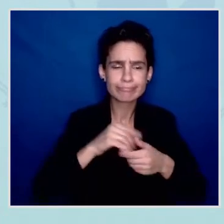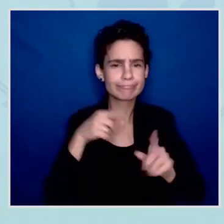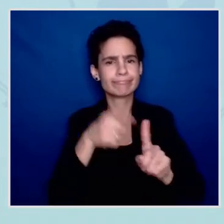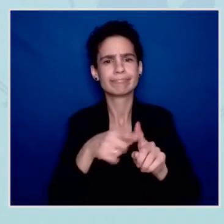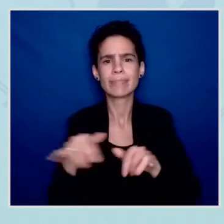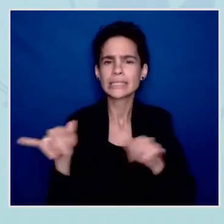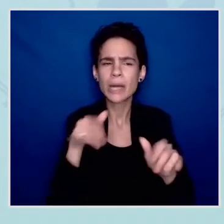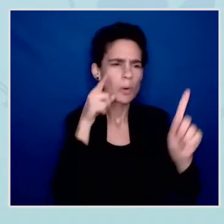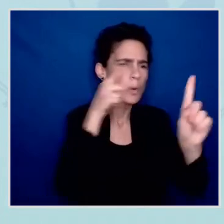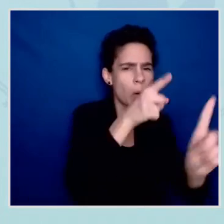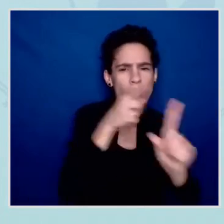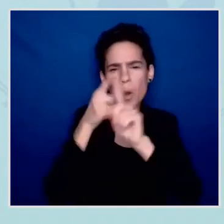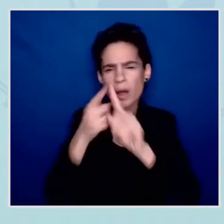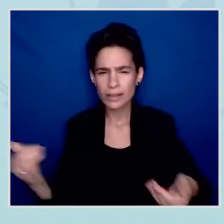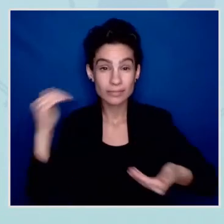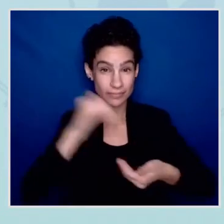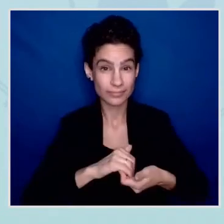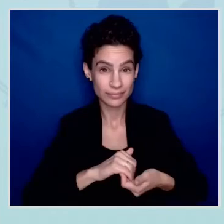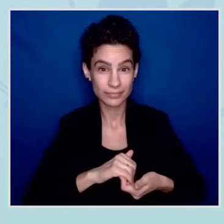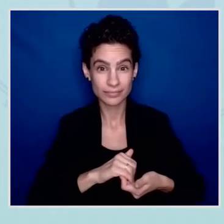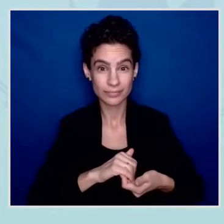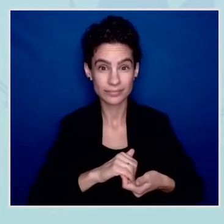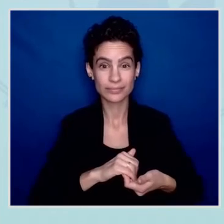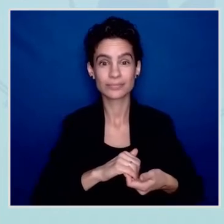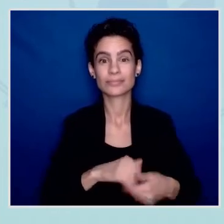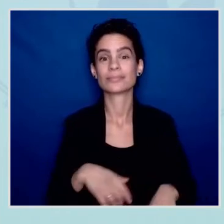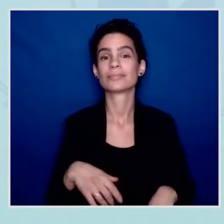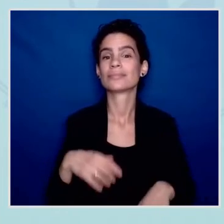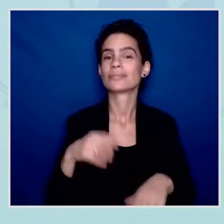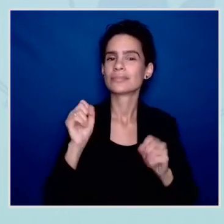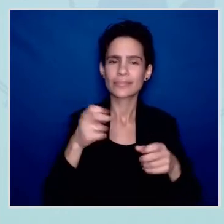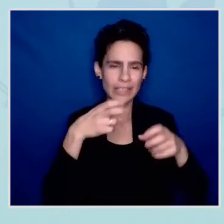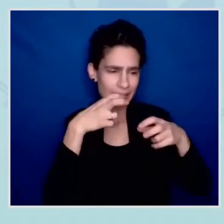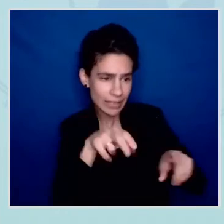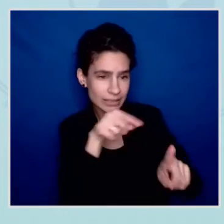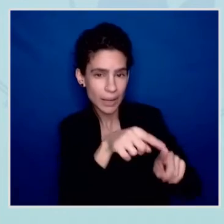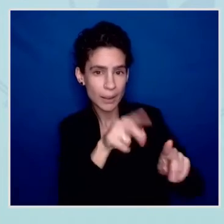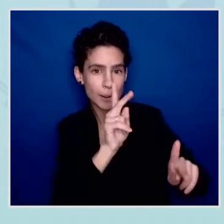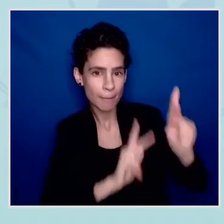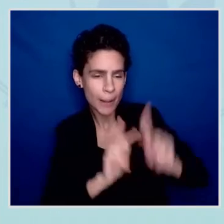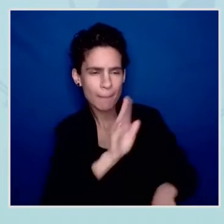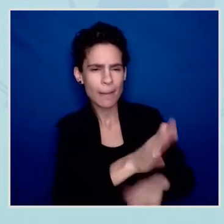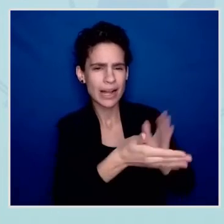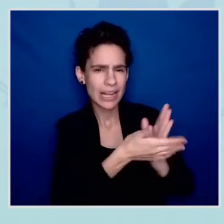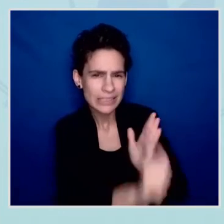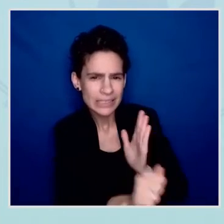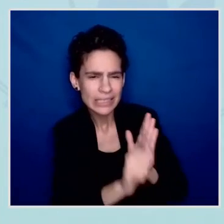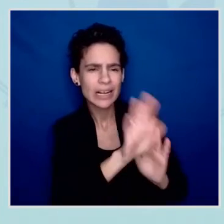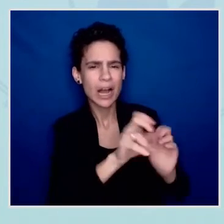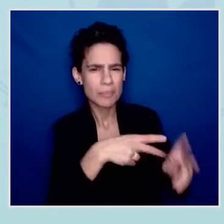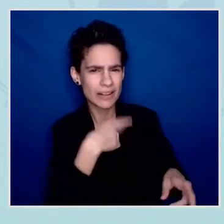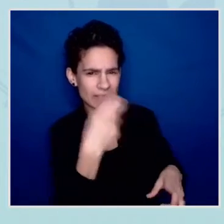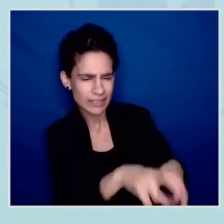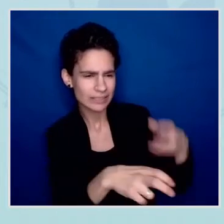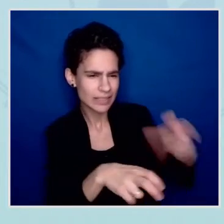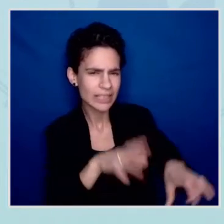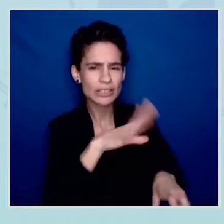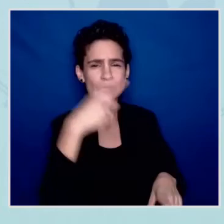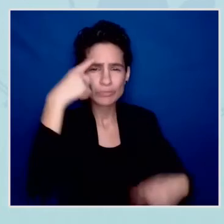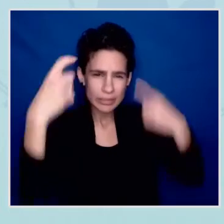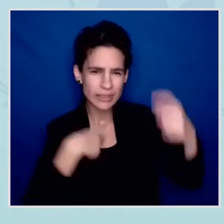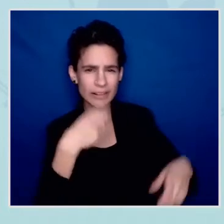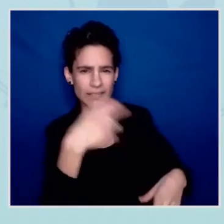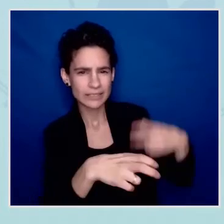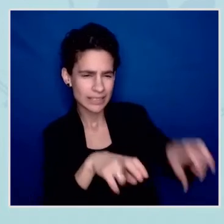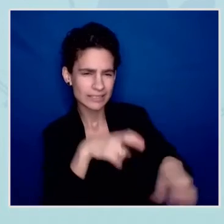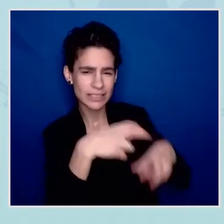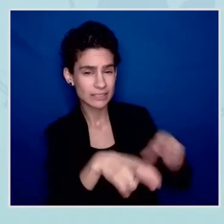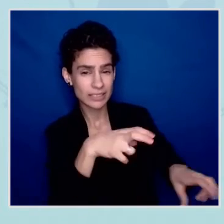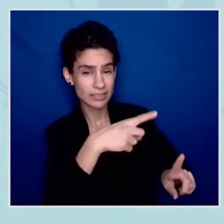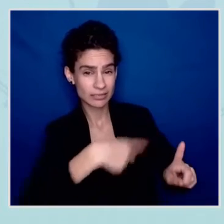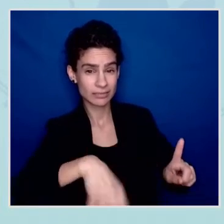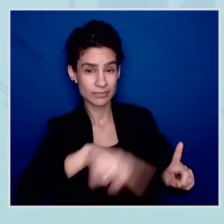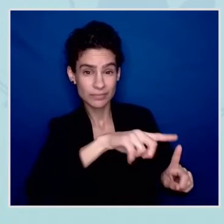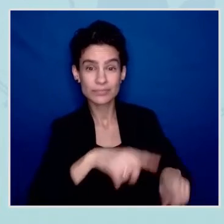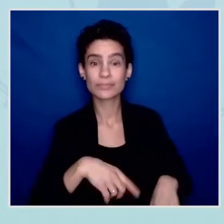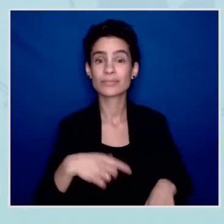BUSINESSES, WORKING TOGETHER,